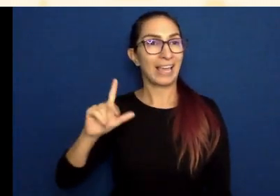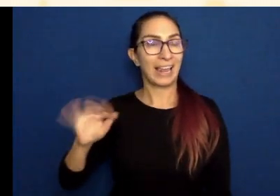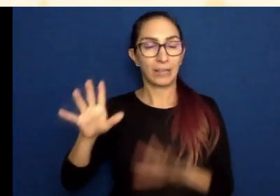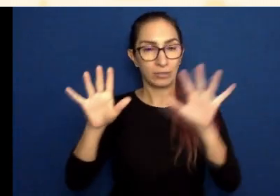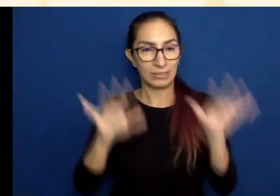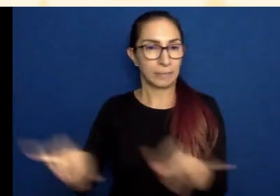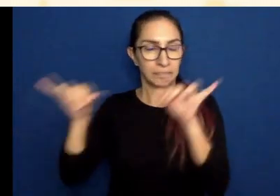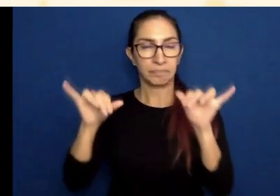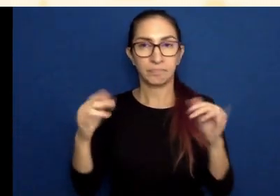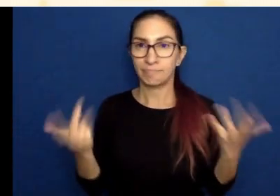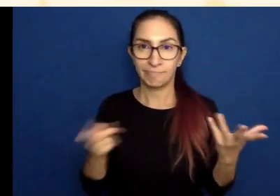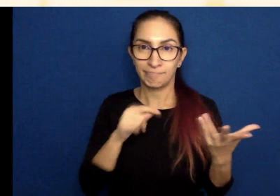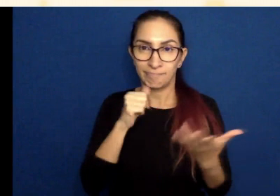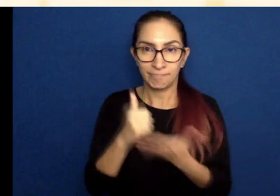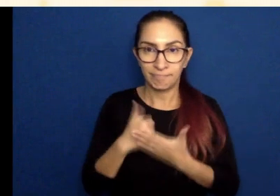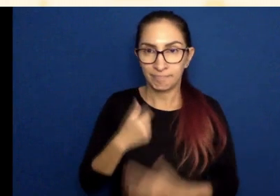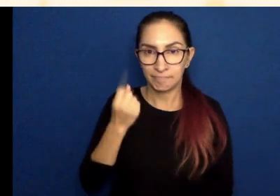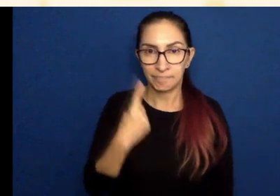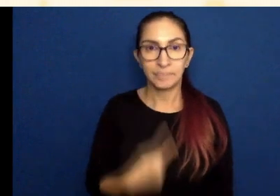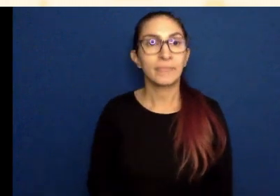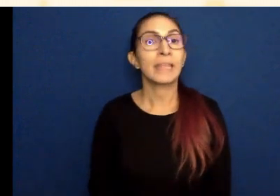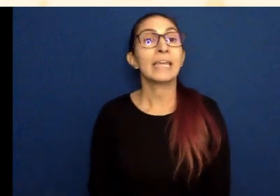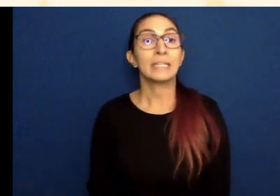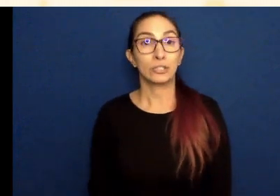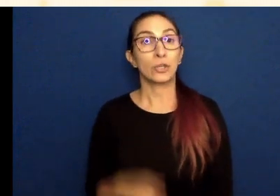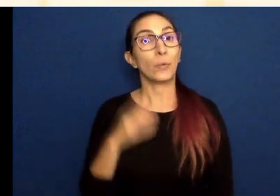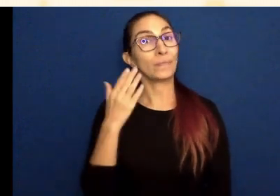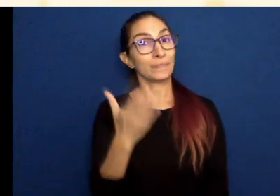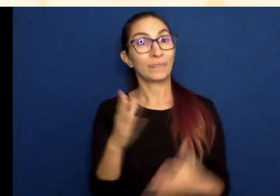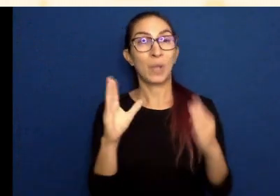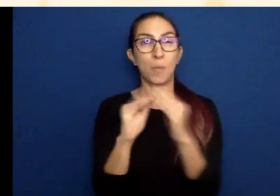Another example here, a bit more complex, is basically,